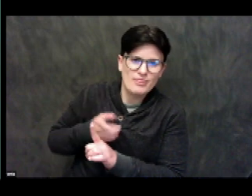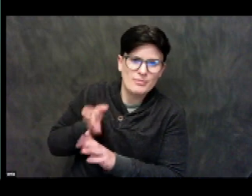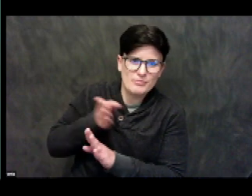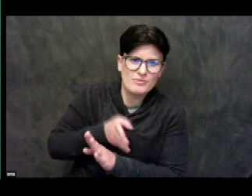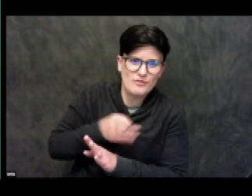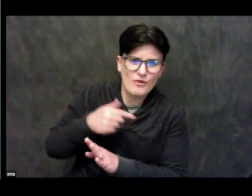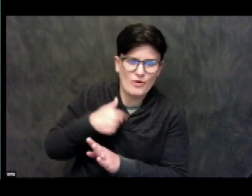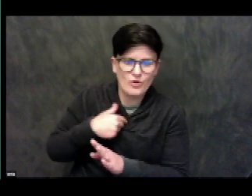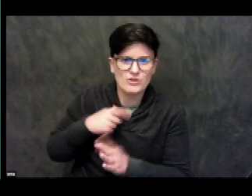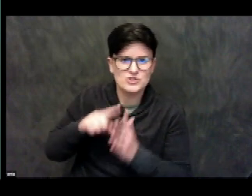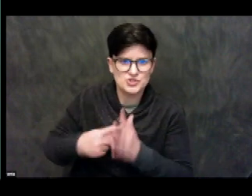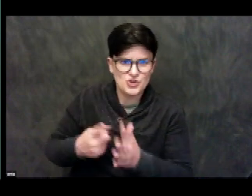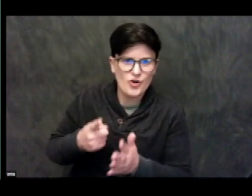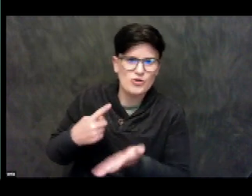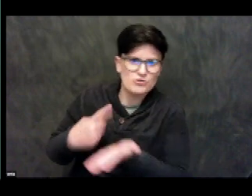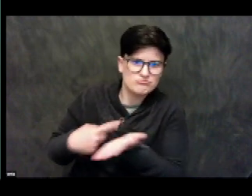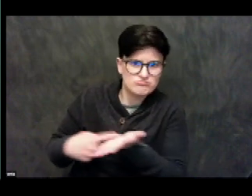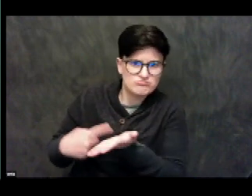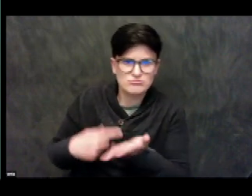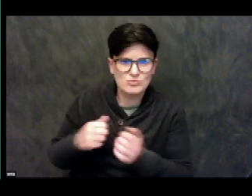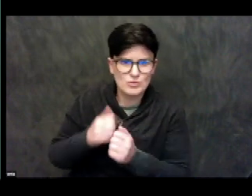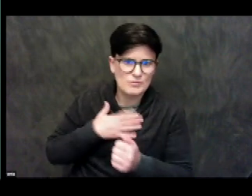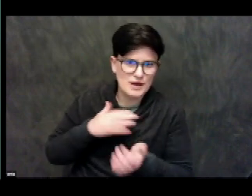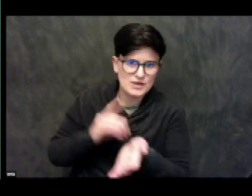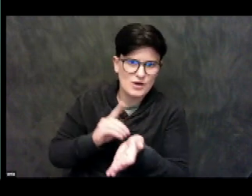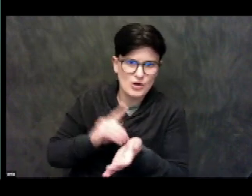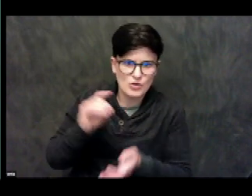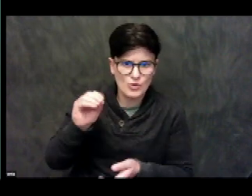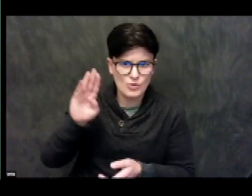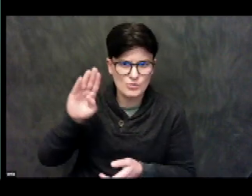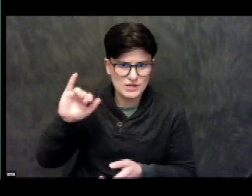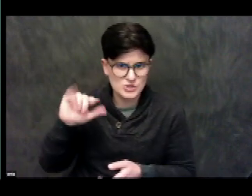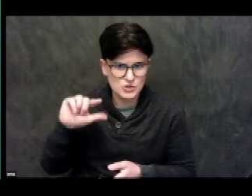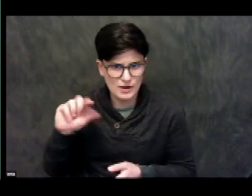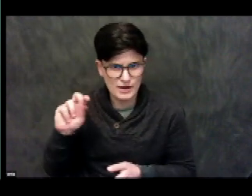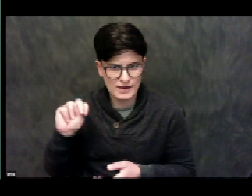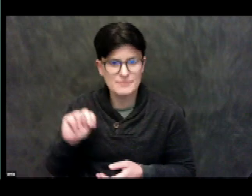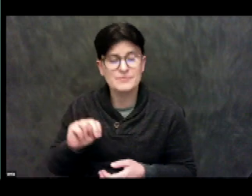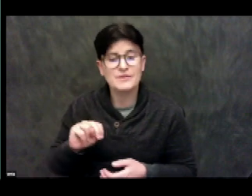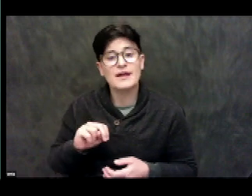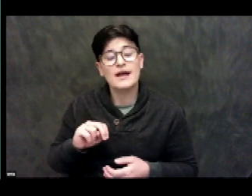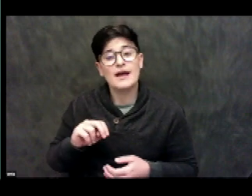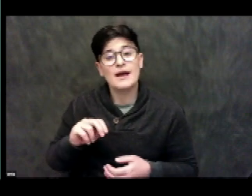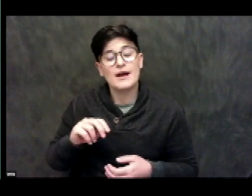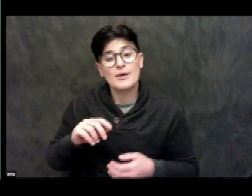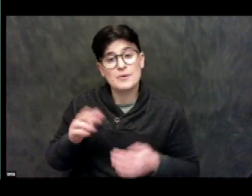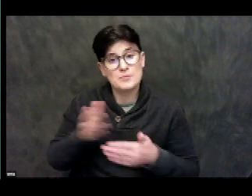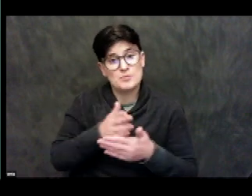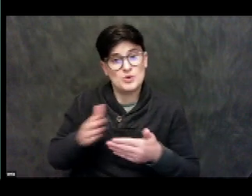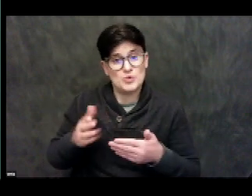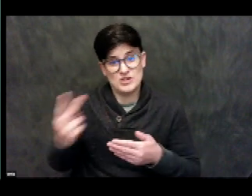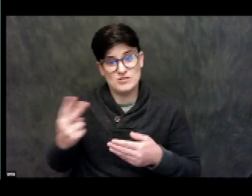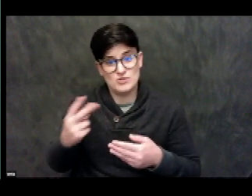During between the two kids, I my original 0 B had moved away,